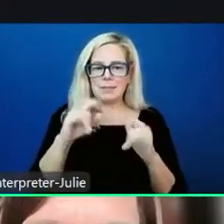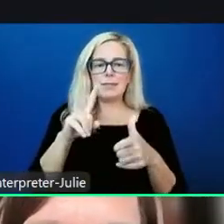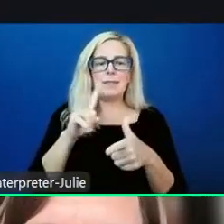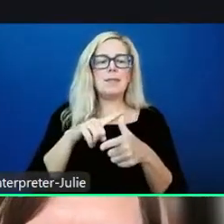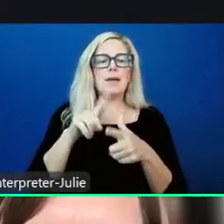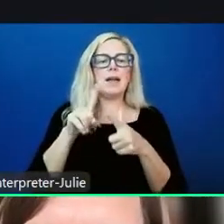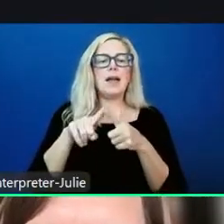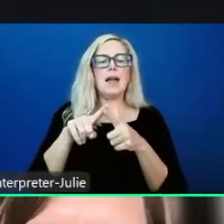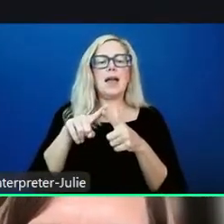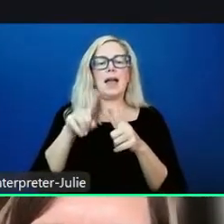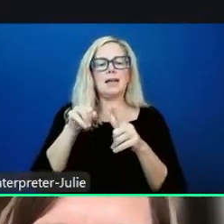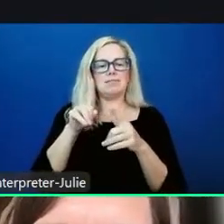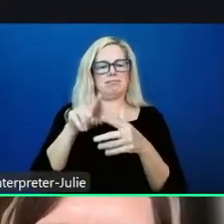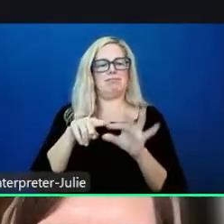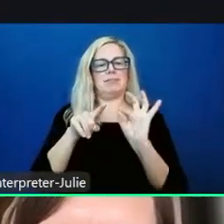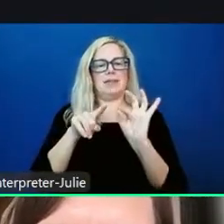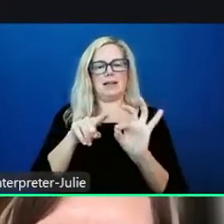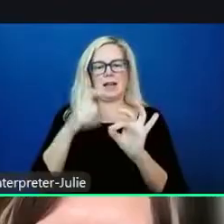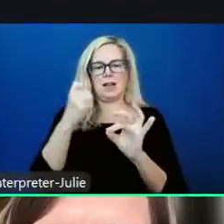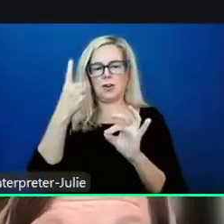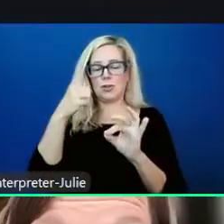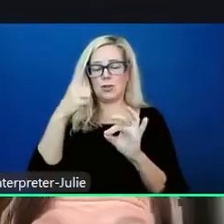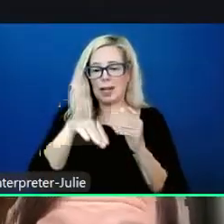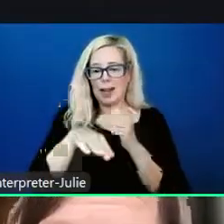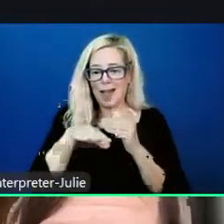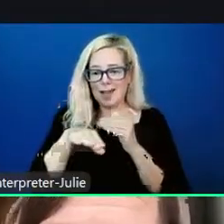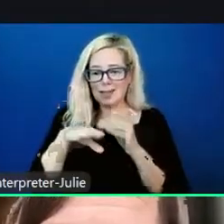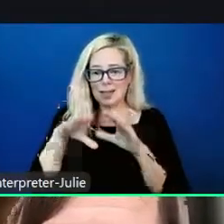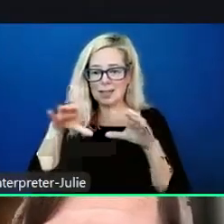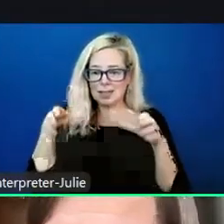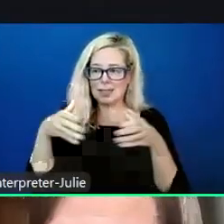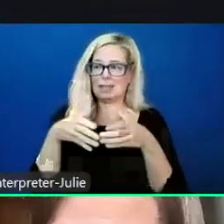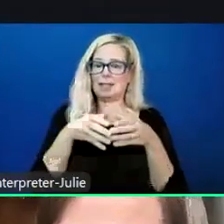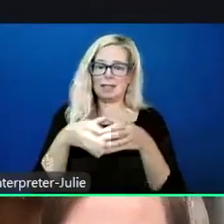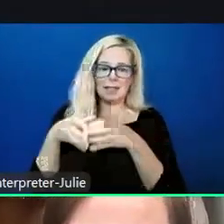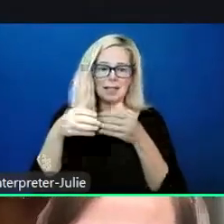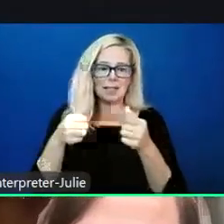liberation. So those are the 10 principles that we base all of our work on as